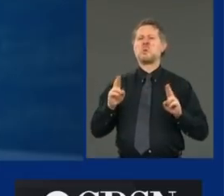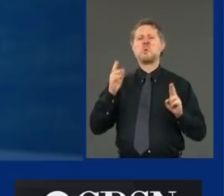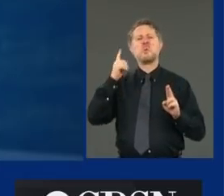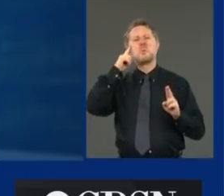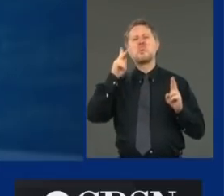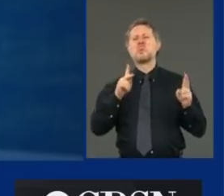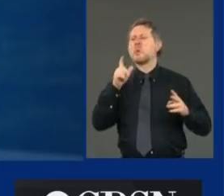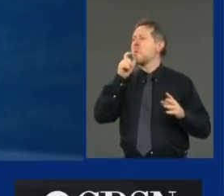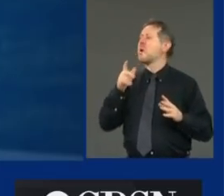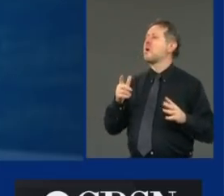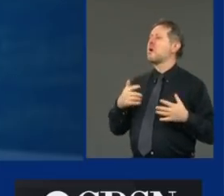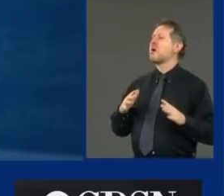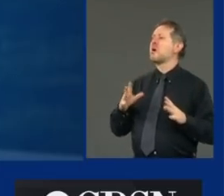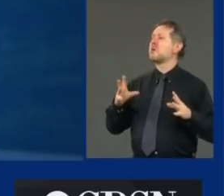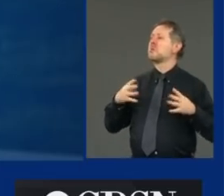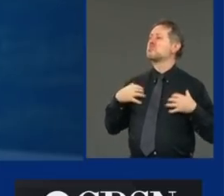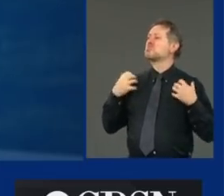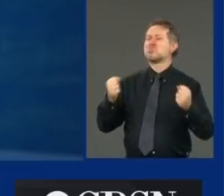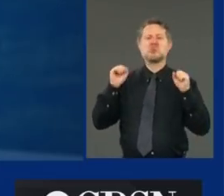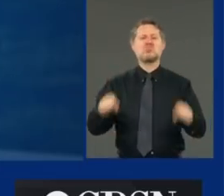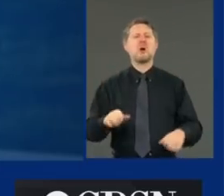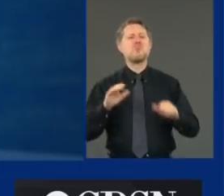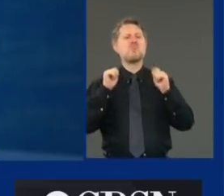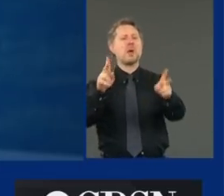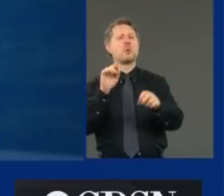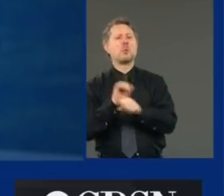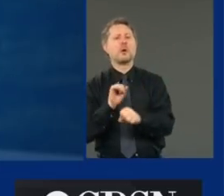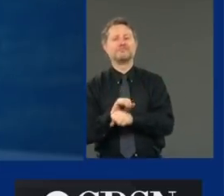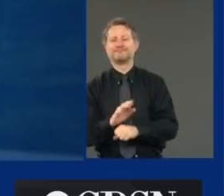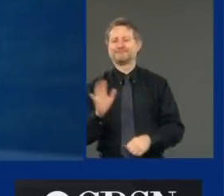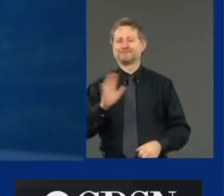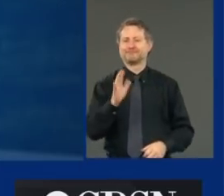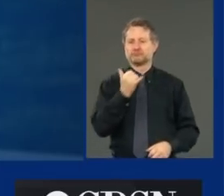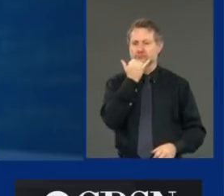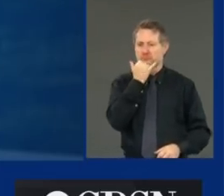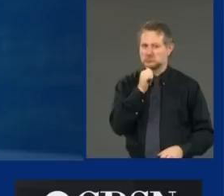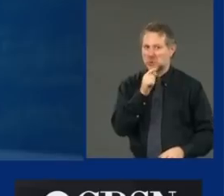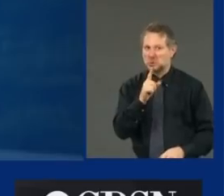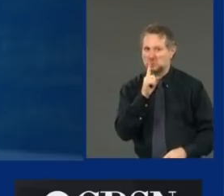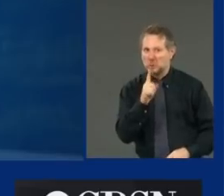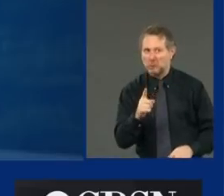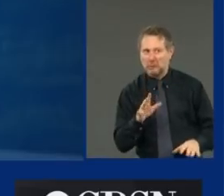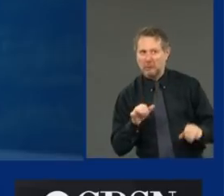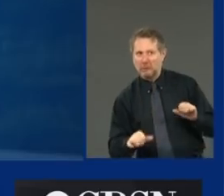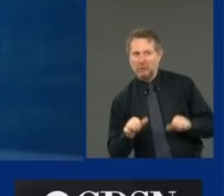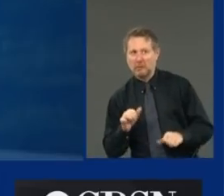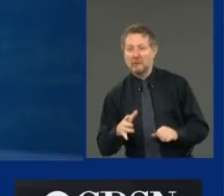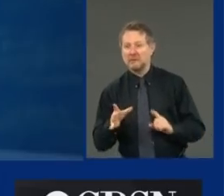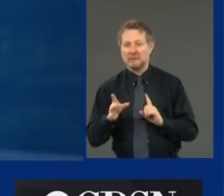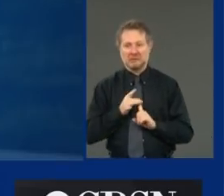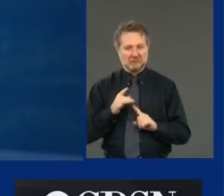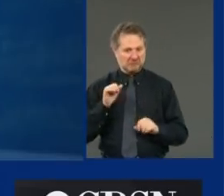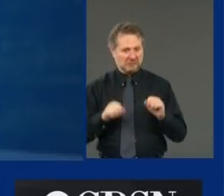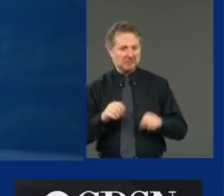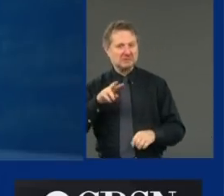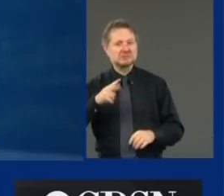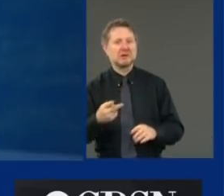VIRUS WAS HERE MUCH SOONER THAN ANYBODY KNEW. FACT WAS IF YOU HAVE THE VIRUS AND YOU HAVE THE ANTIBODIES AND YOU ARE IMMUNE WE CAN PUT